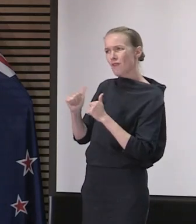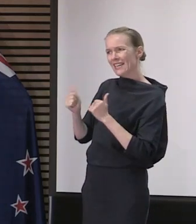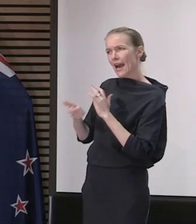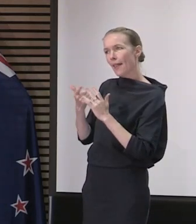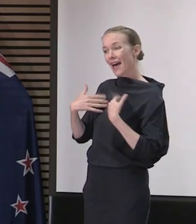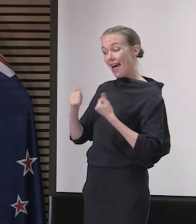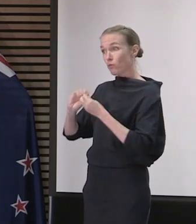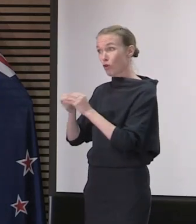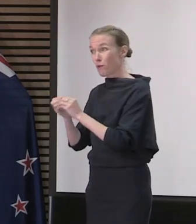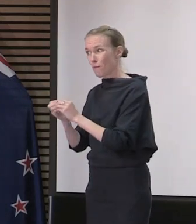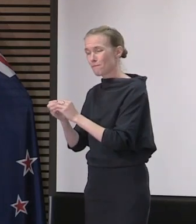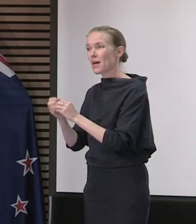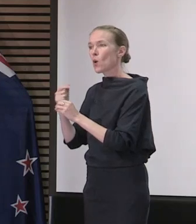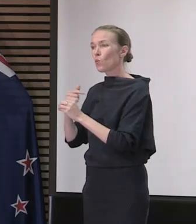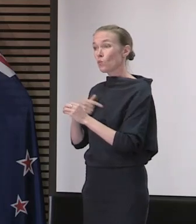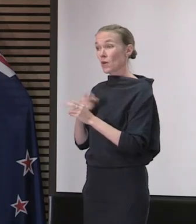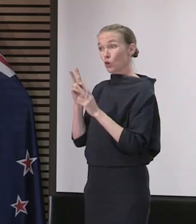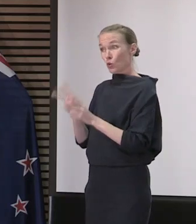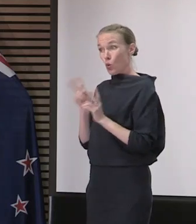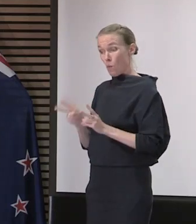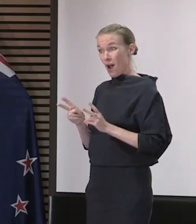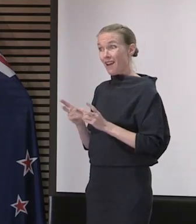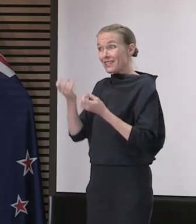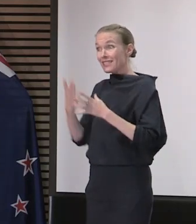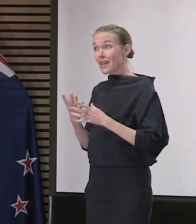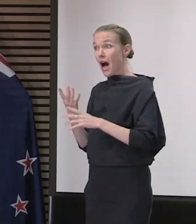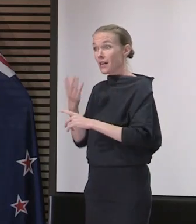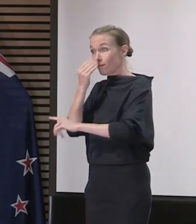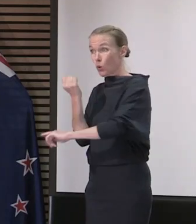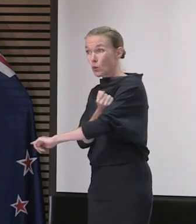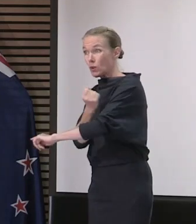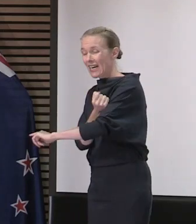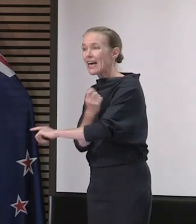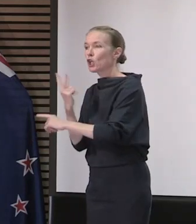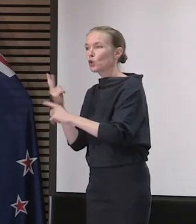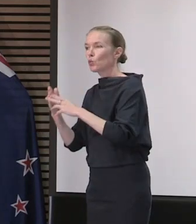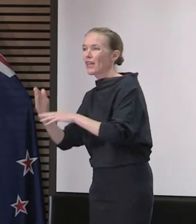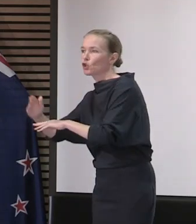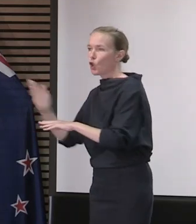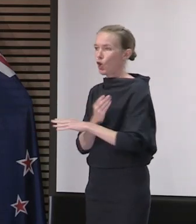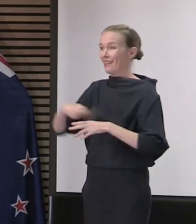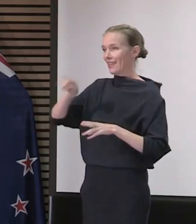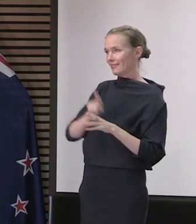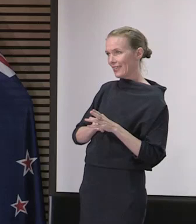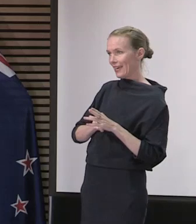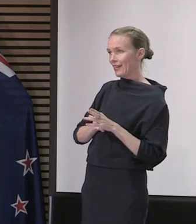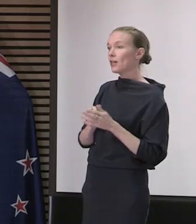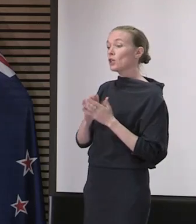started the vaccination campaign two weeks early, and we continued to just prioritise and make it